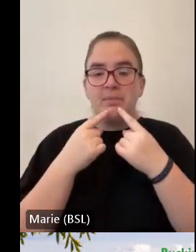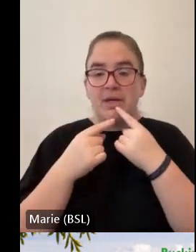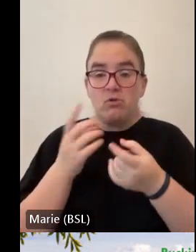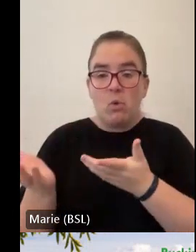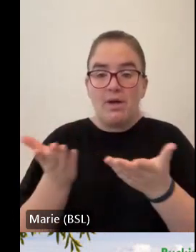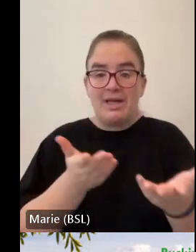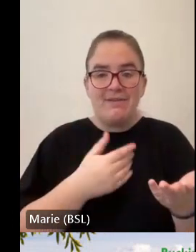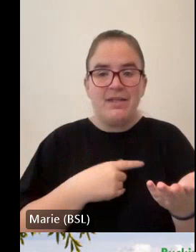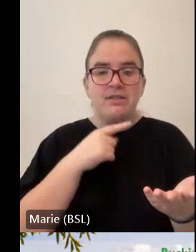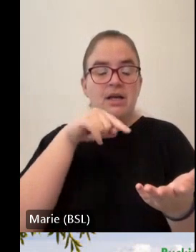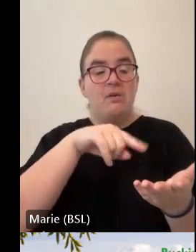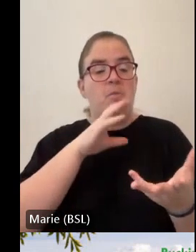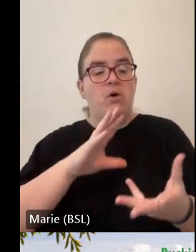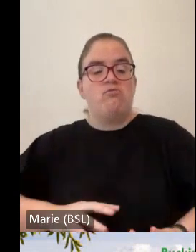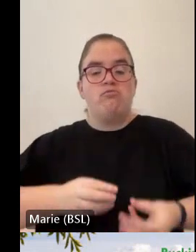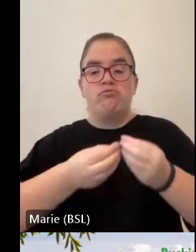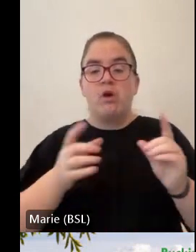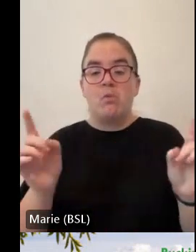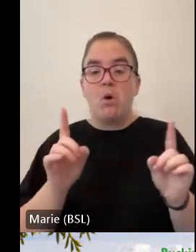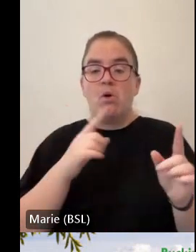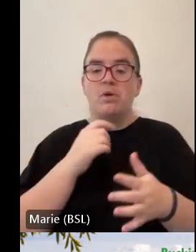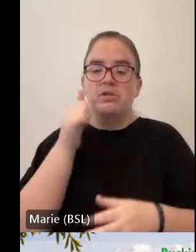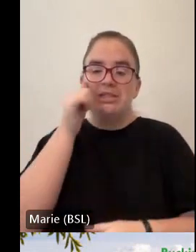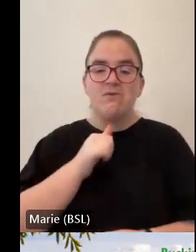passing on and put it together to possibly defraud you.